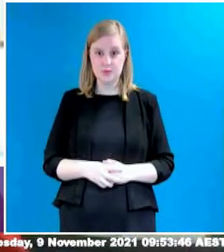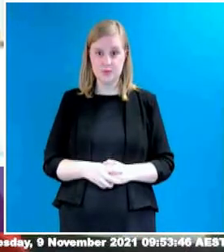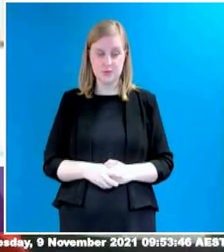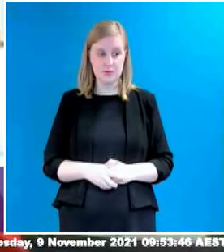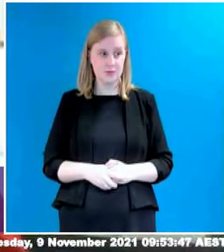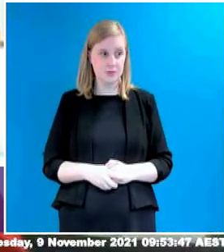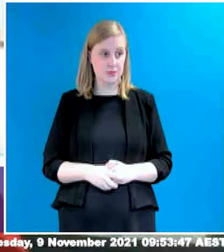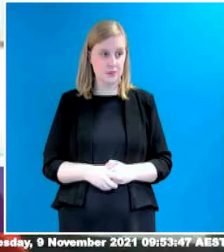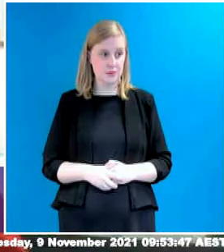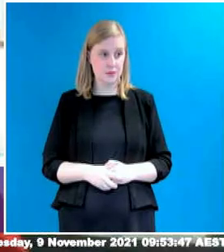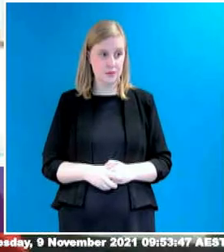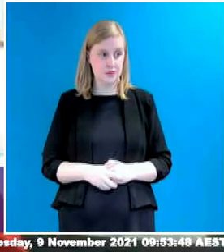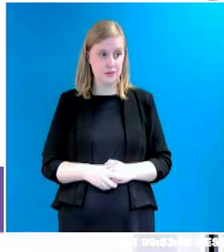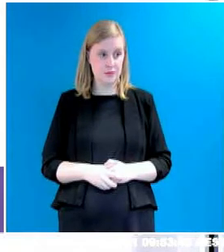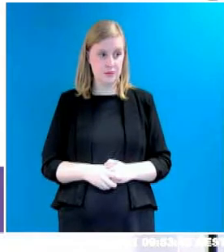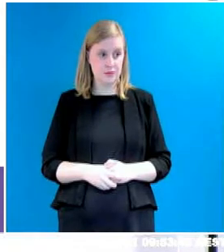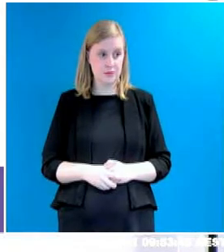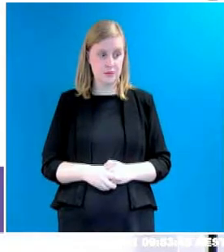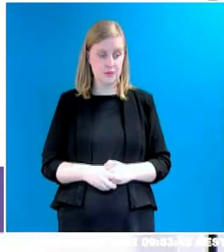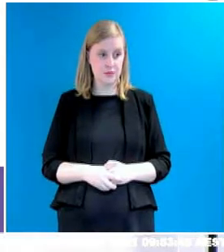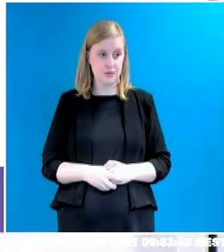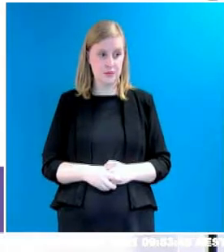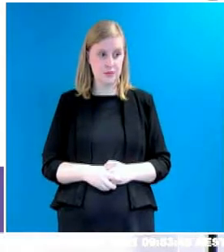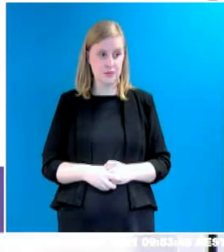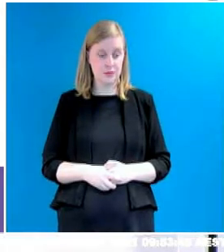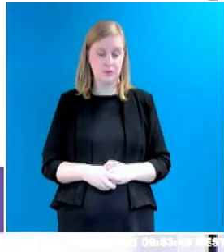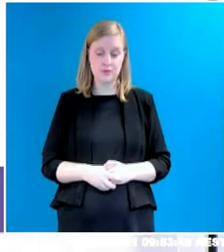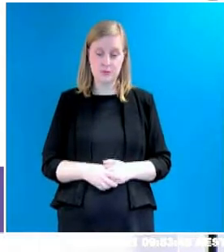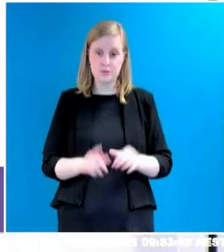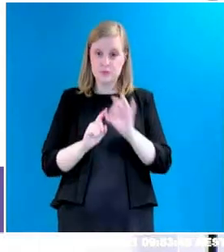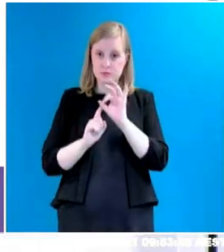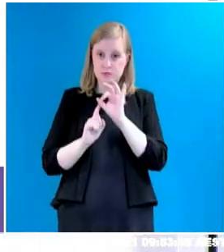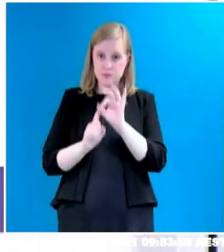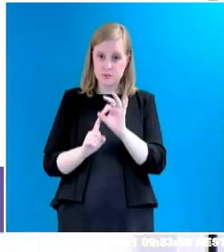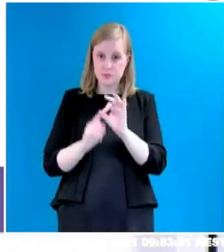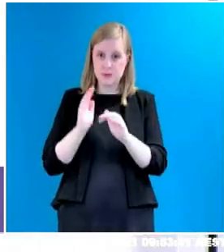I want to ask you now about what has been the experience in the ACT